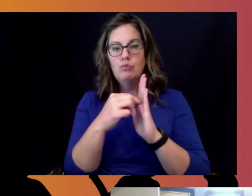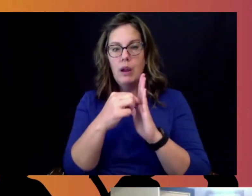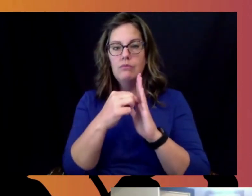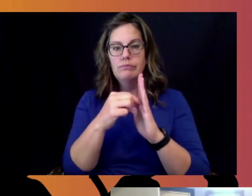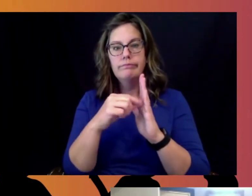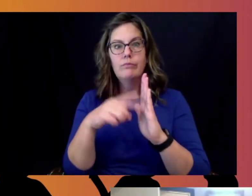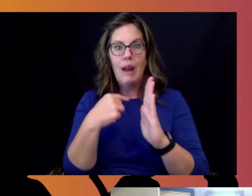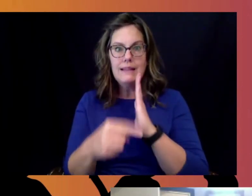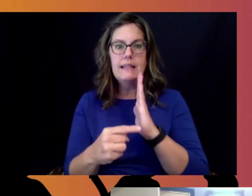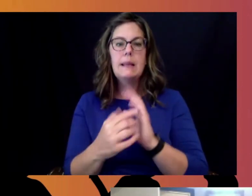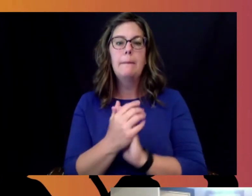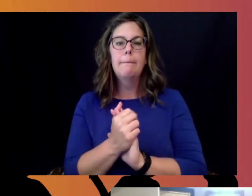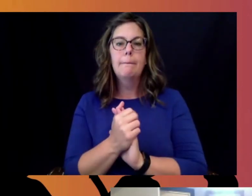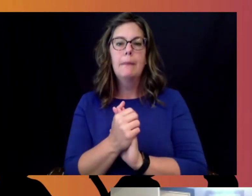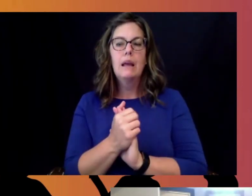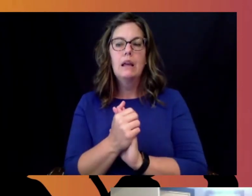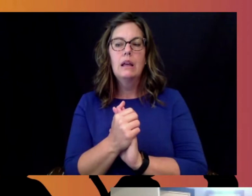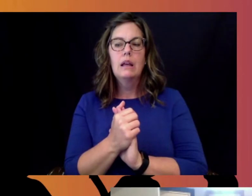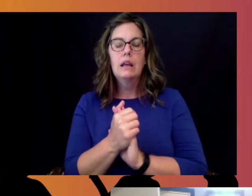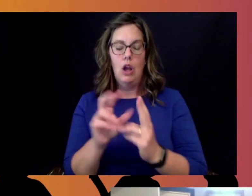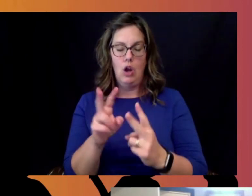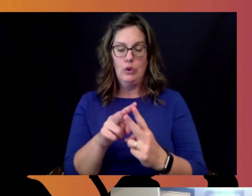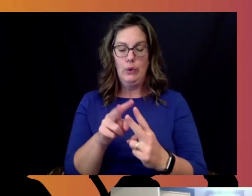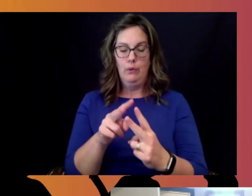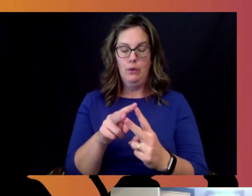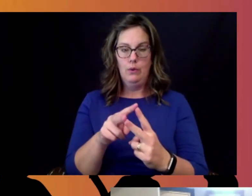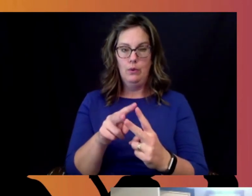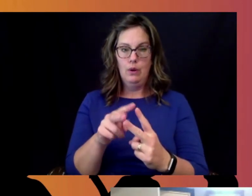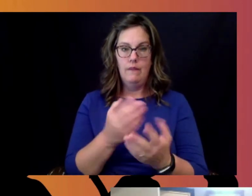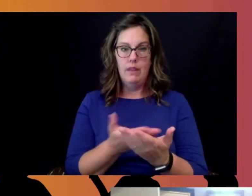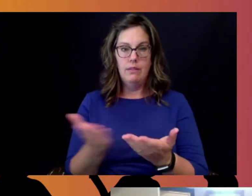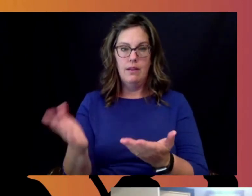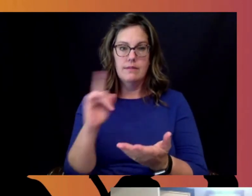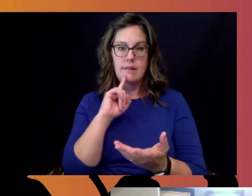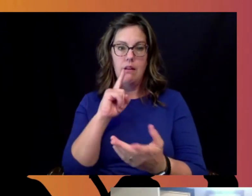are two of the main things actually that are preventing black people from you know